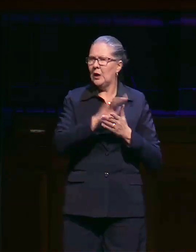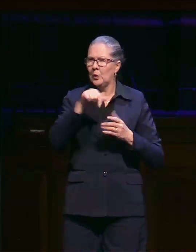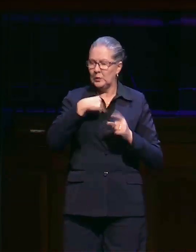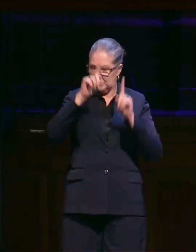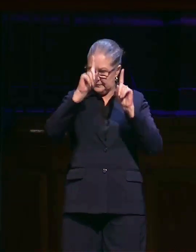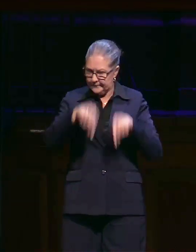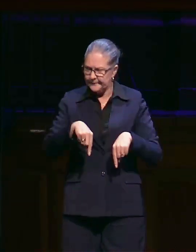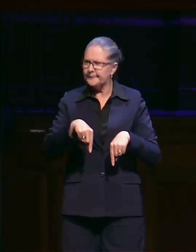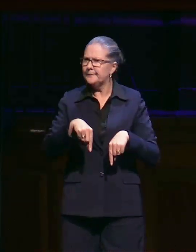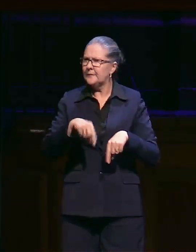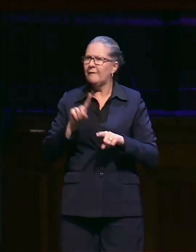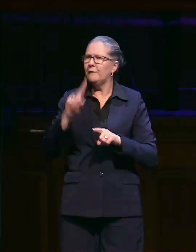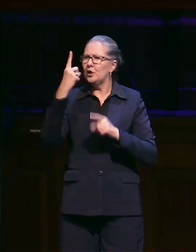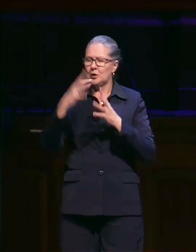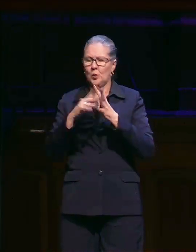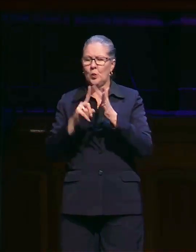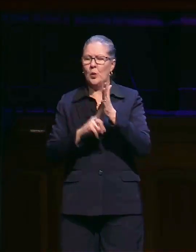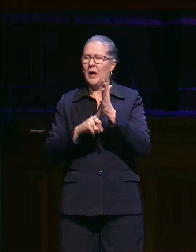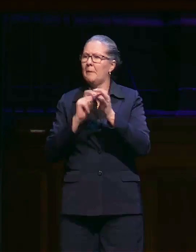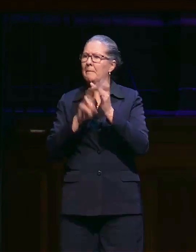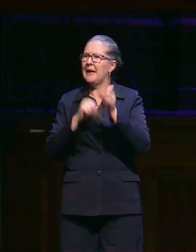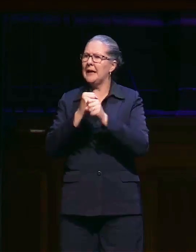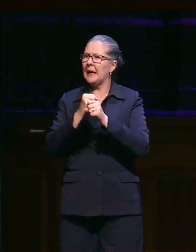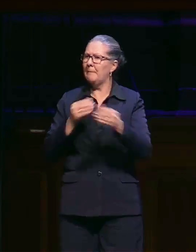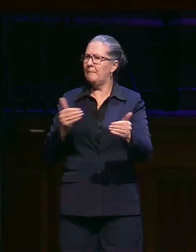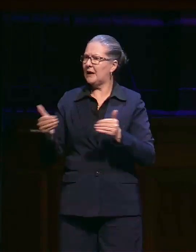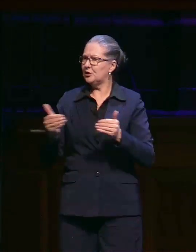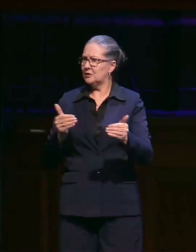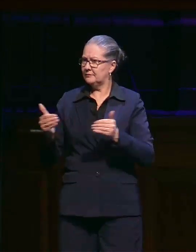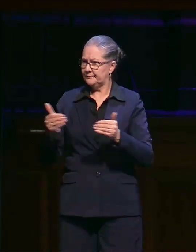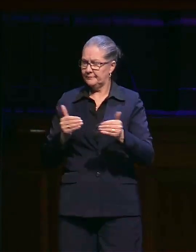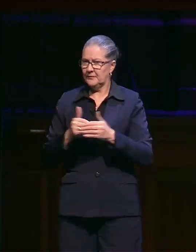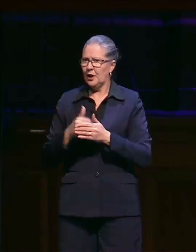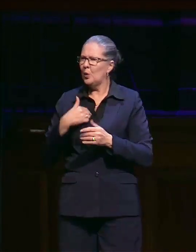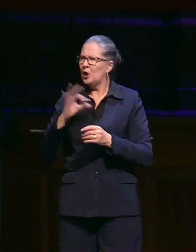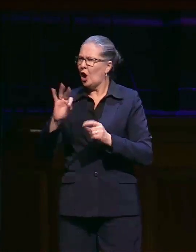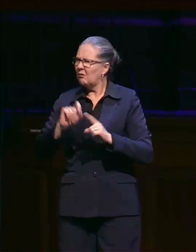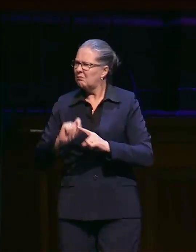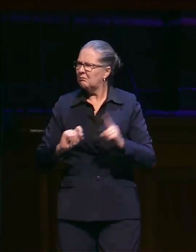first well-being budget we didn't abandon the previous approach to public